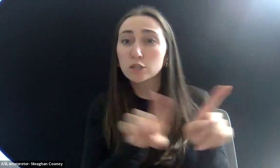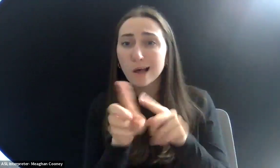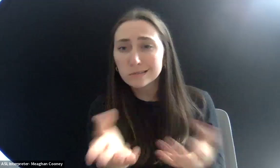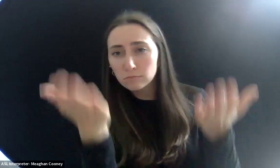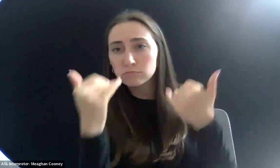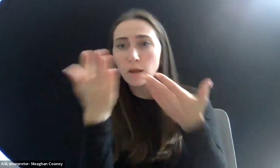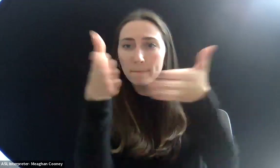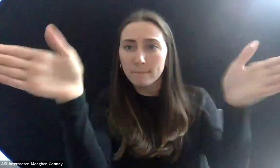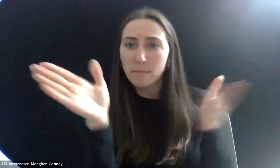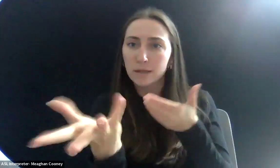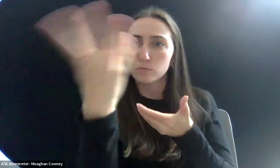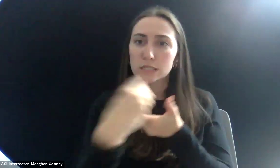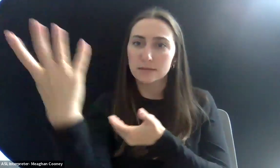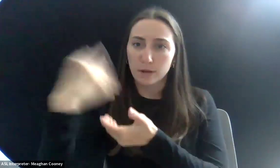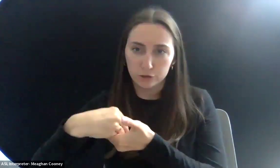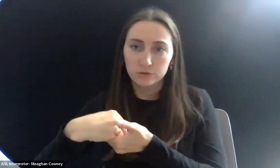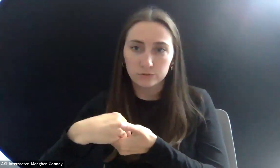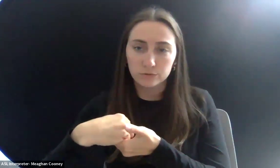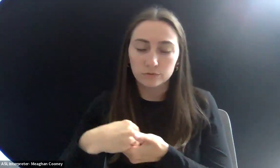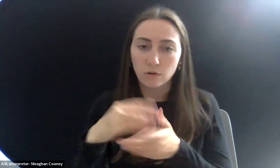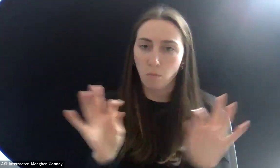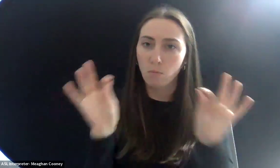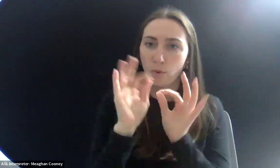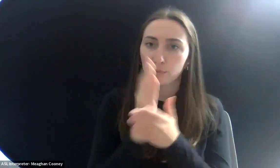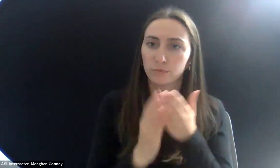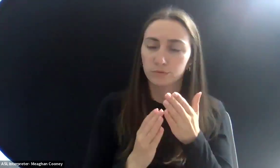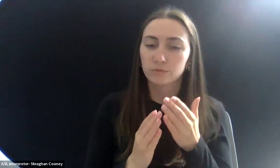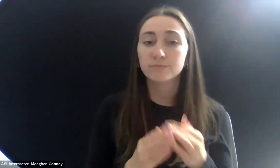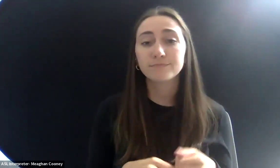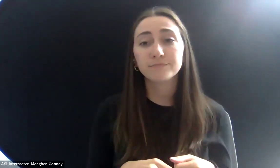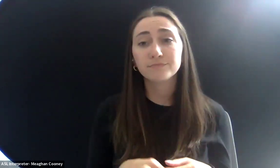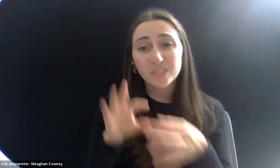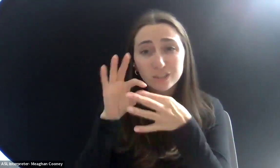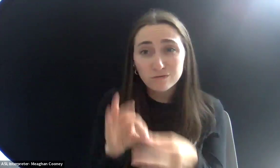project are key components and more relevant to the discussion today.